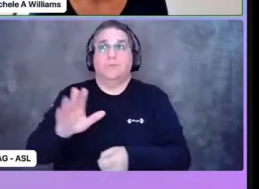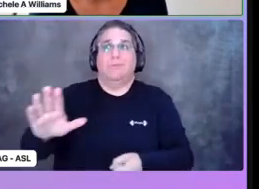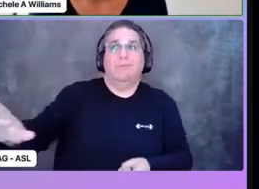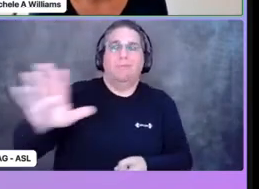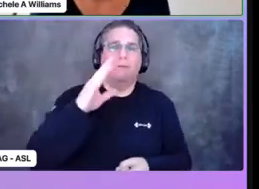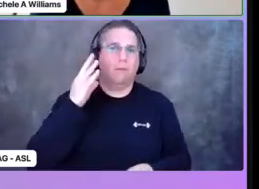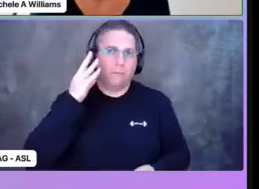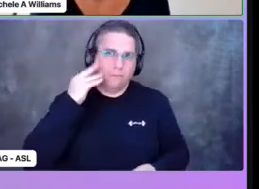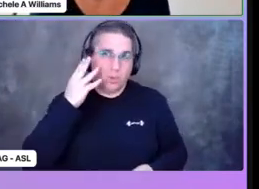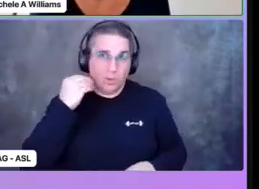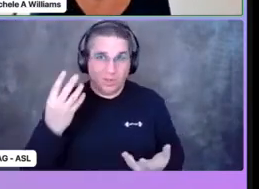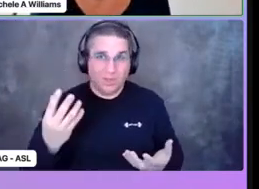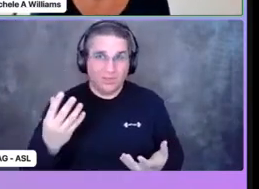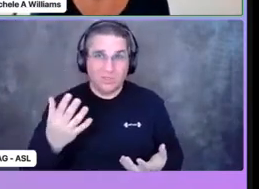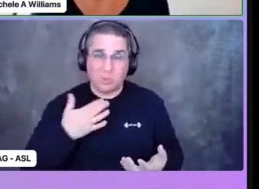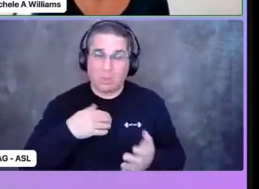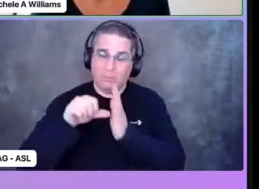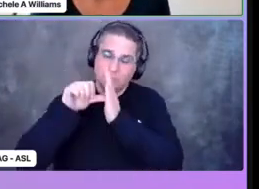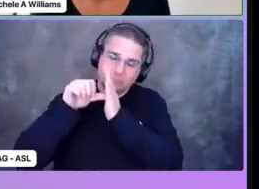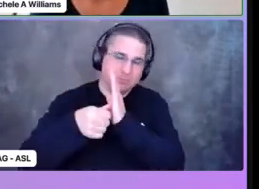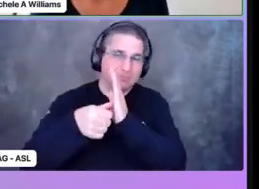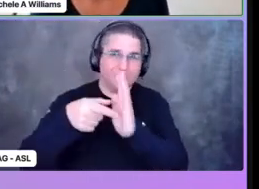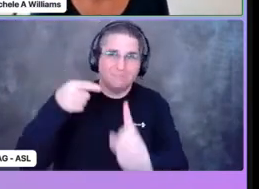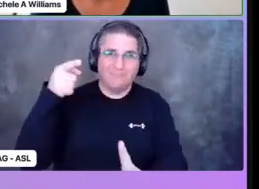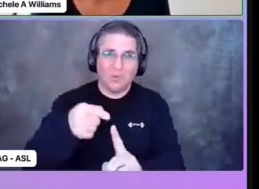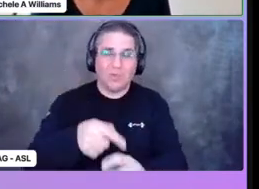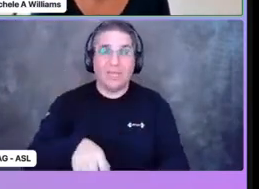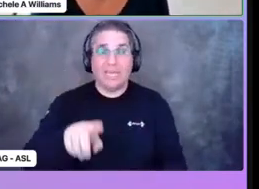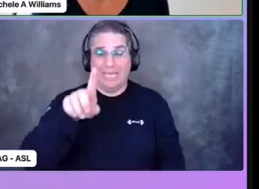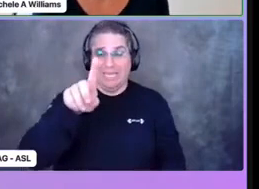of innovation, presently in the